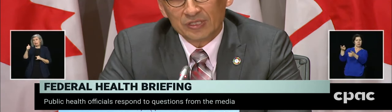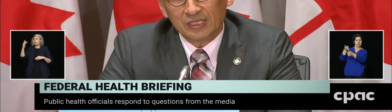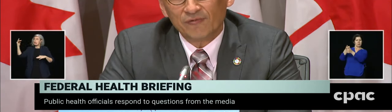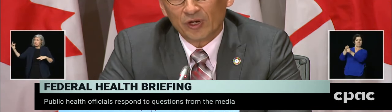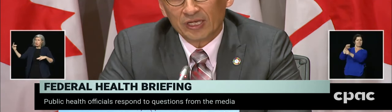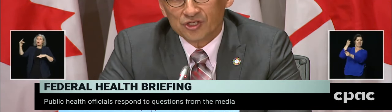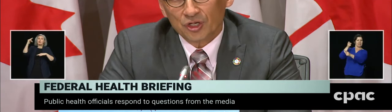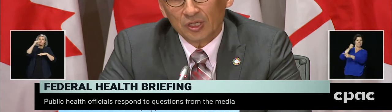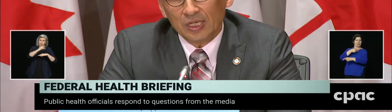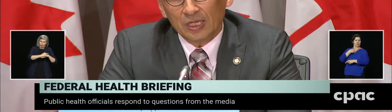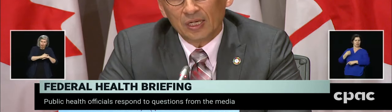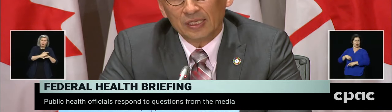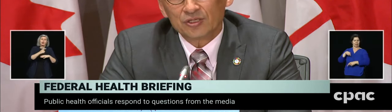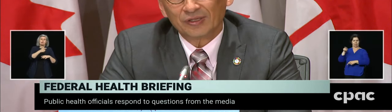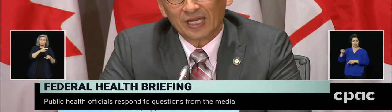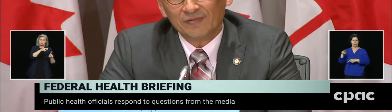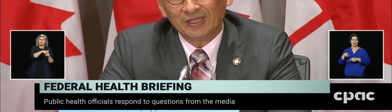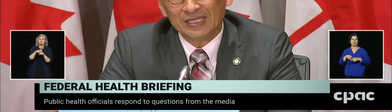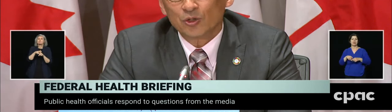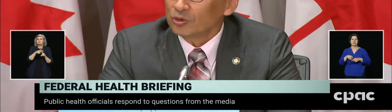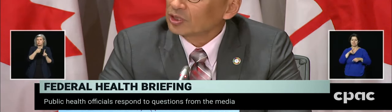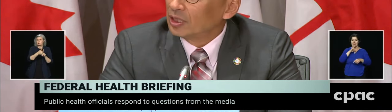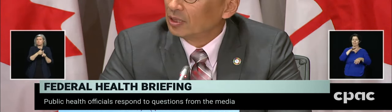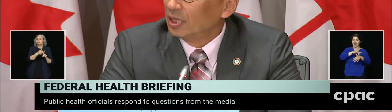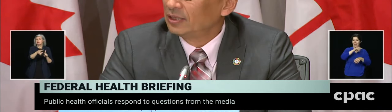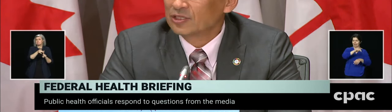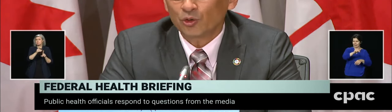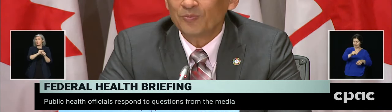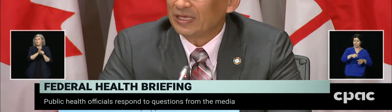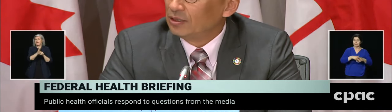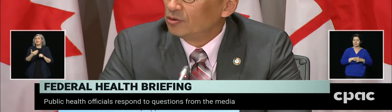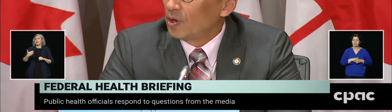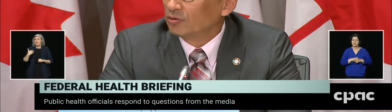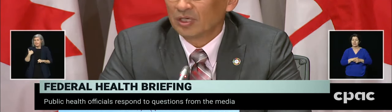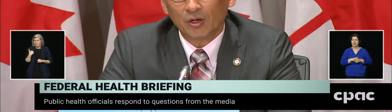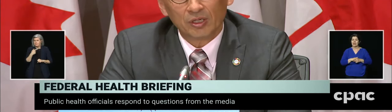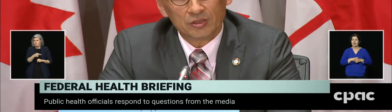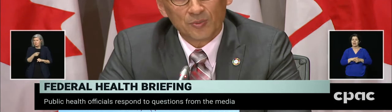ABOUT 10 CASES ORIGINALLY FROM